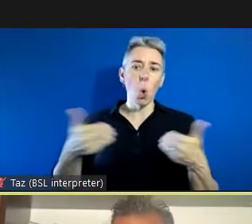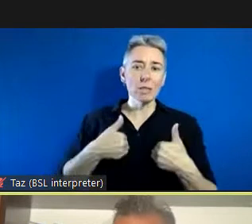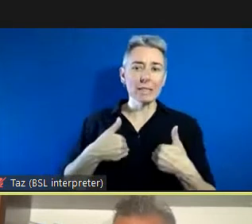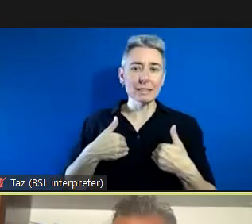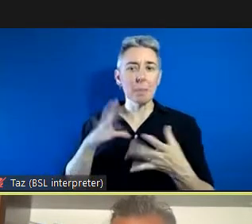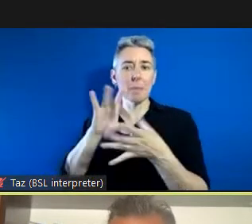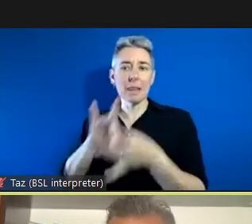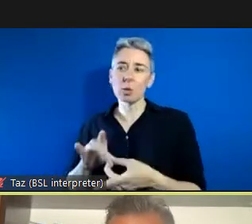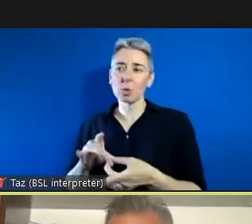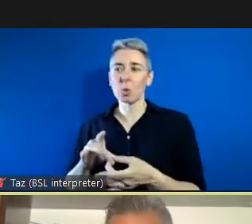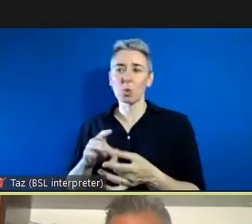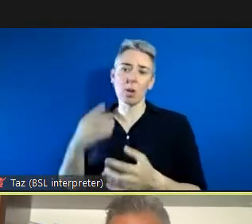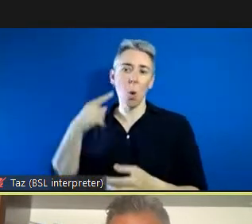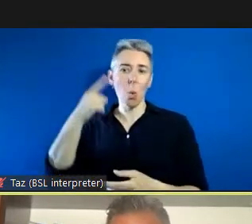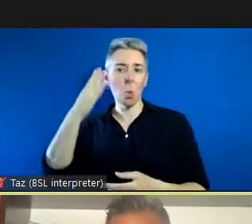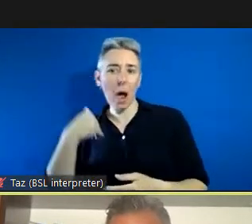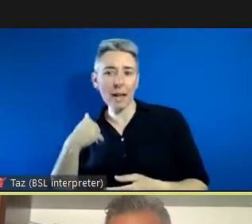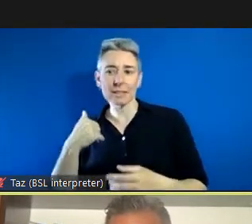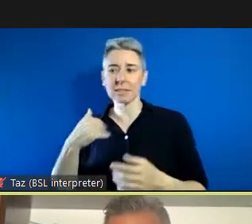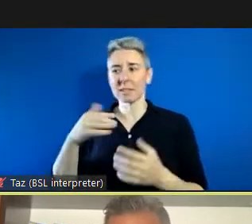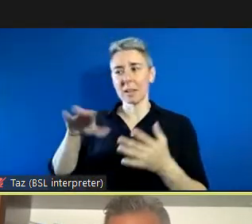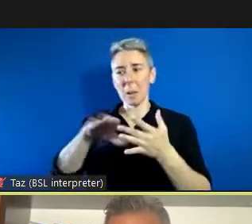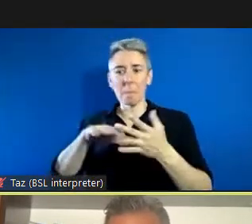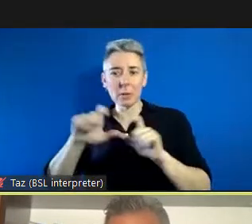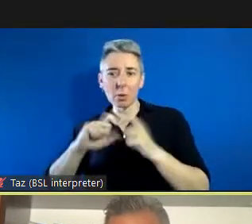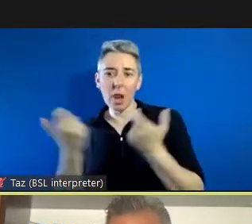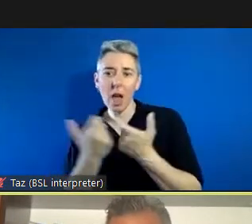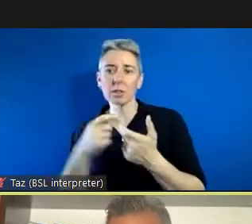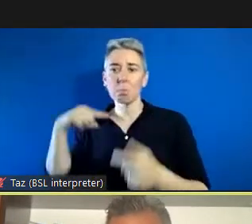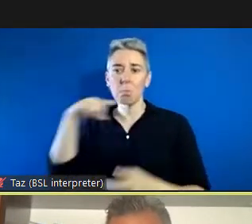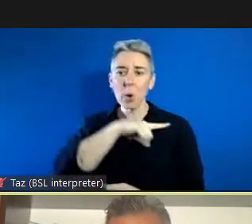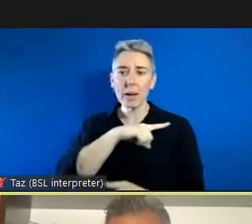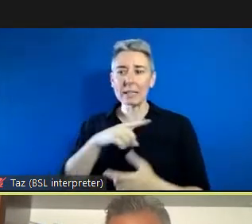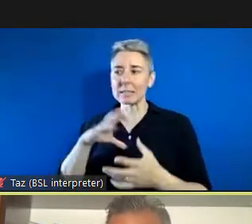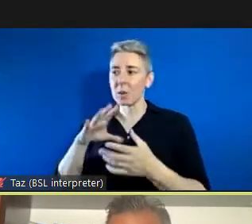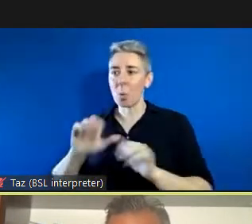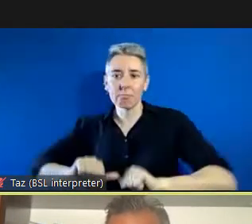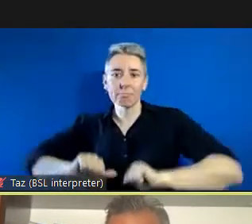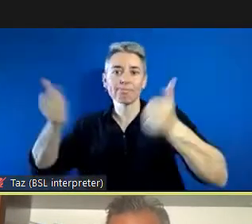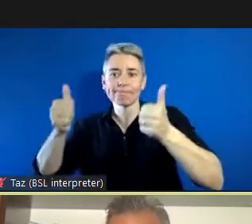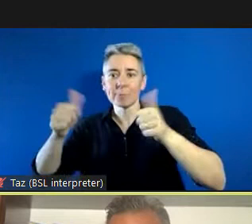This is truly wrong. And it's not a good example autism is but it's one that has been sold and